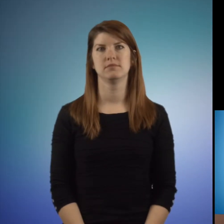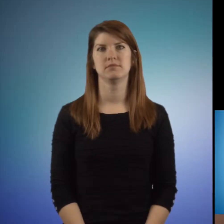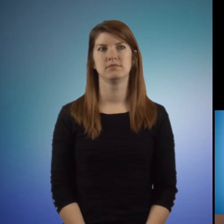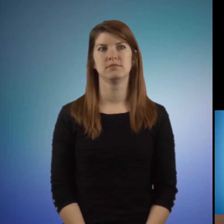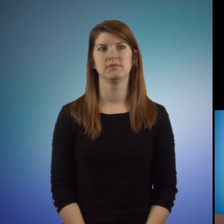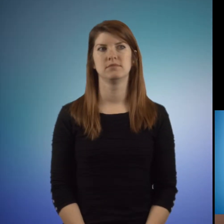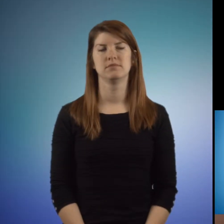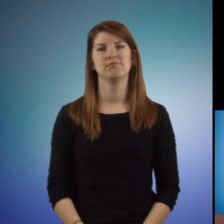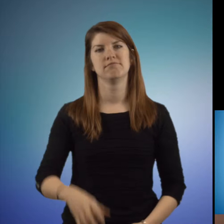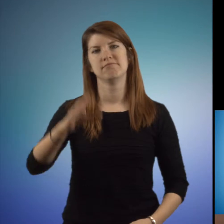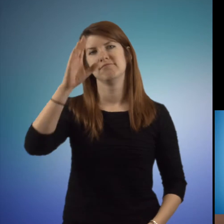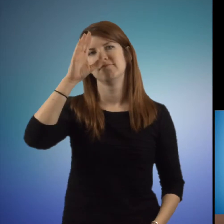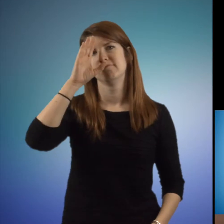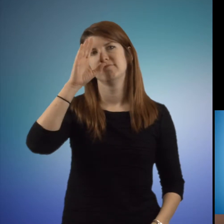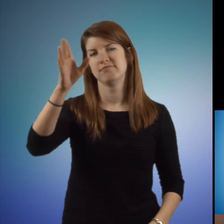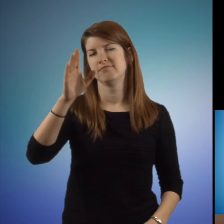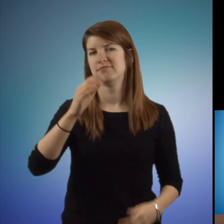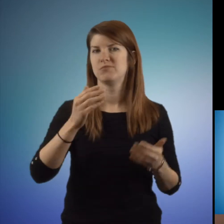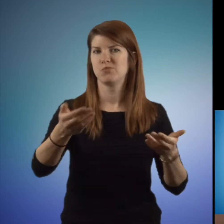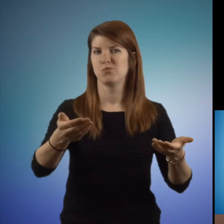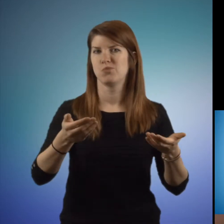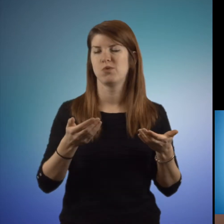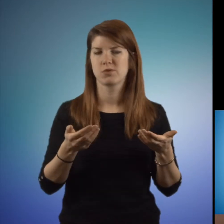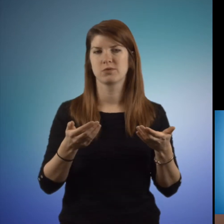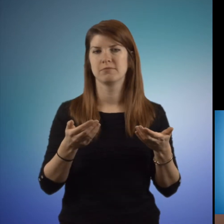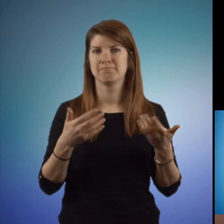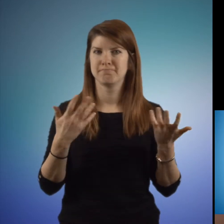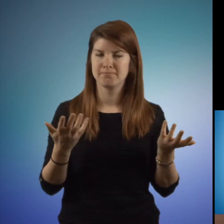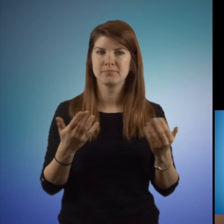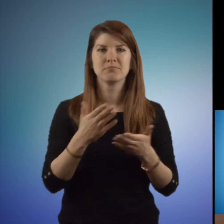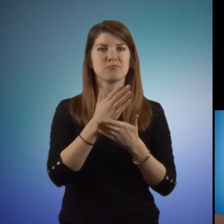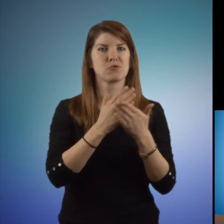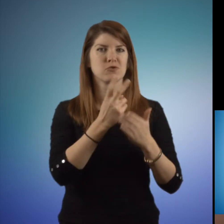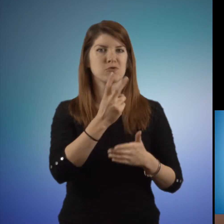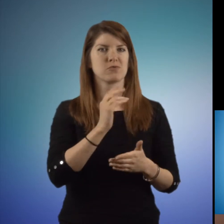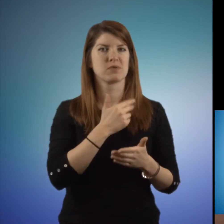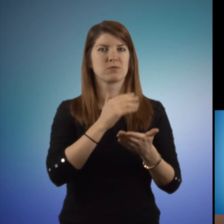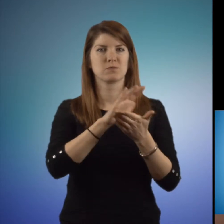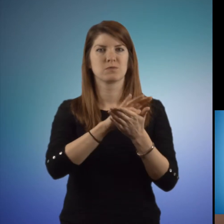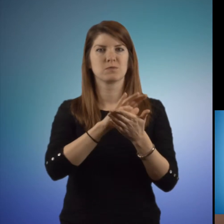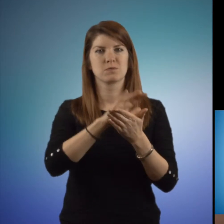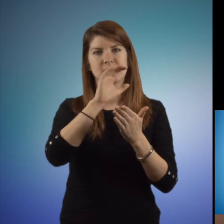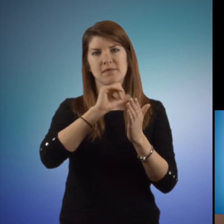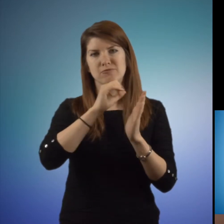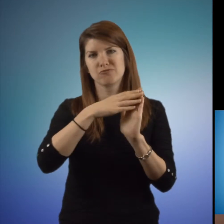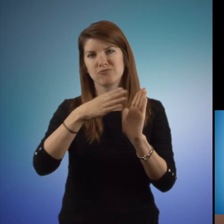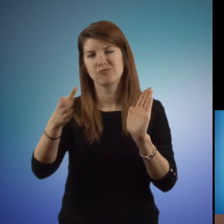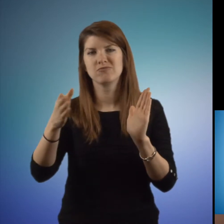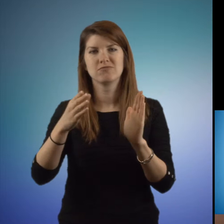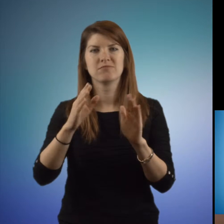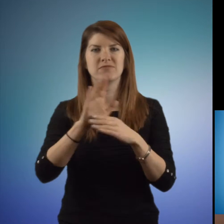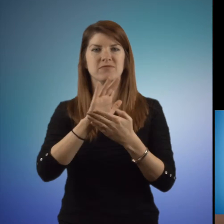Hi, and welcome to part two of our school age video project, which is assessment